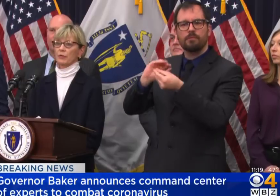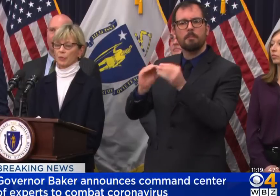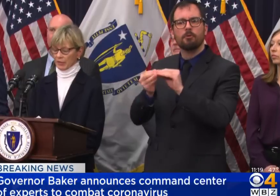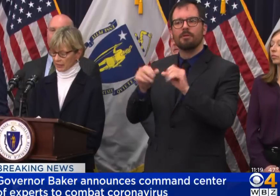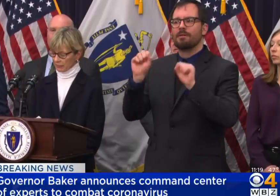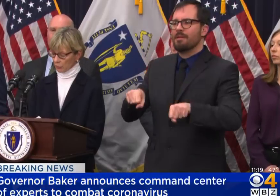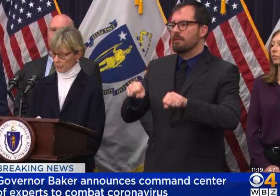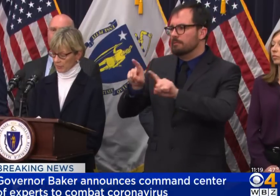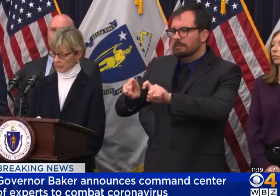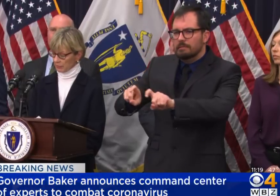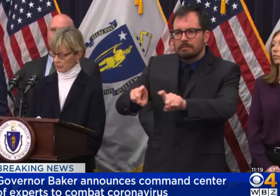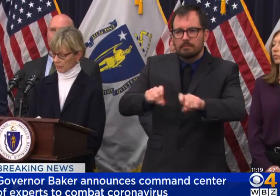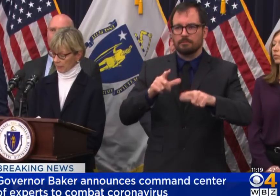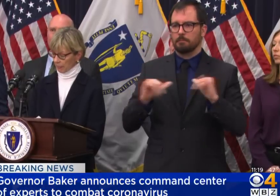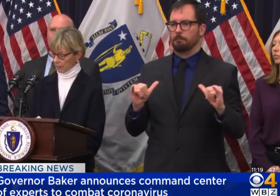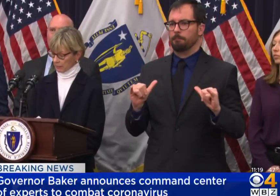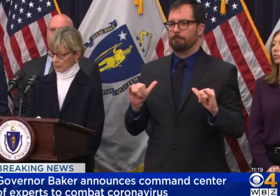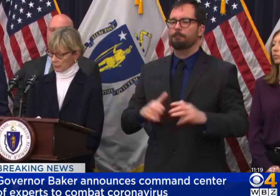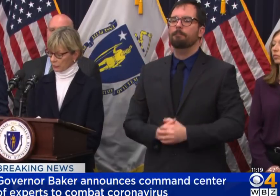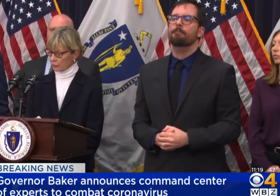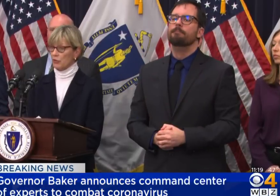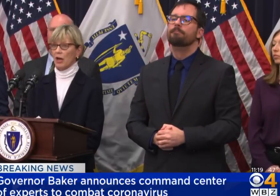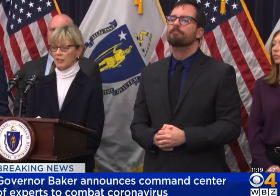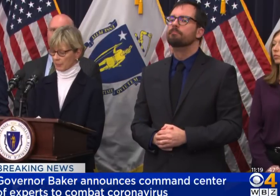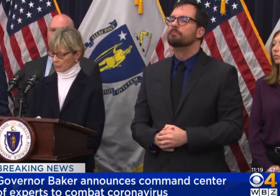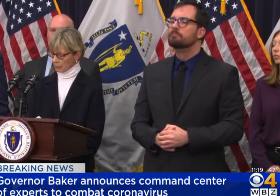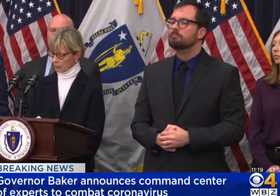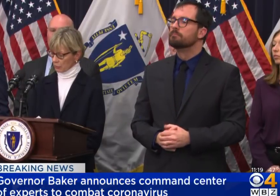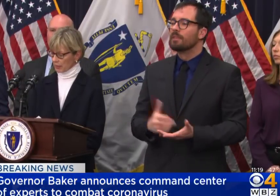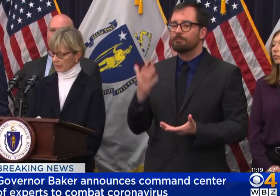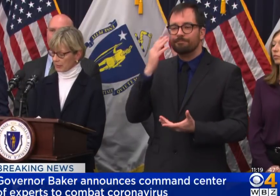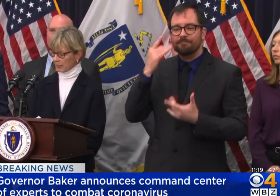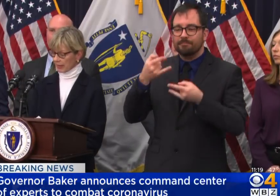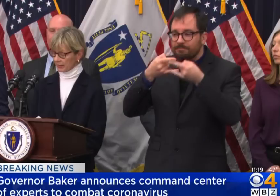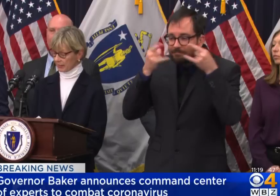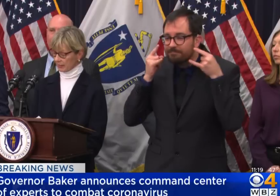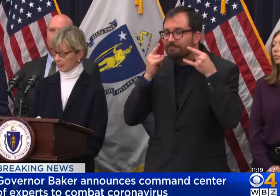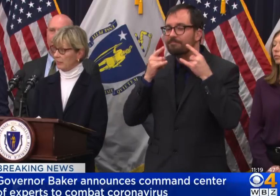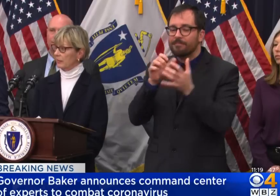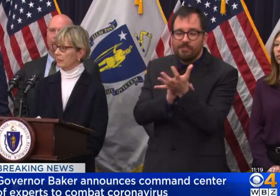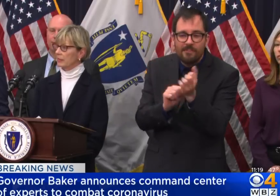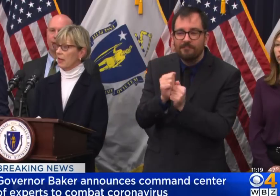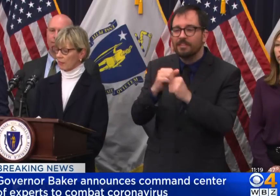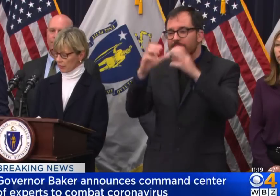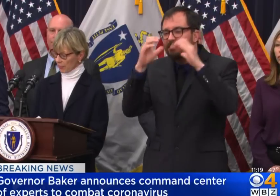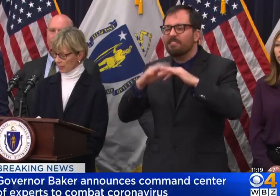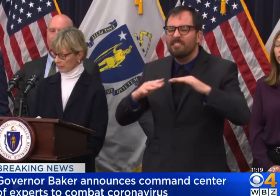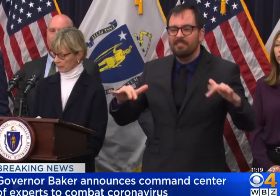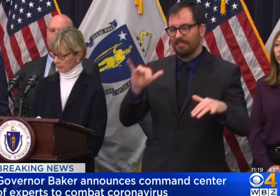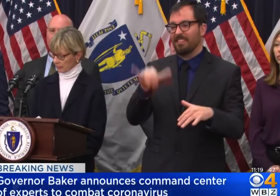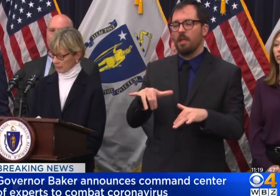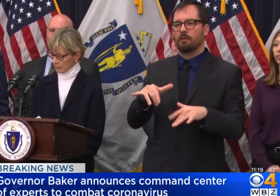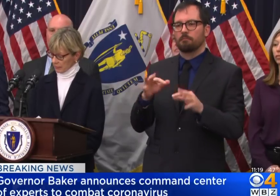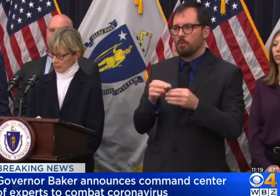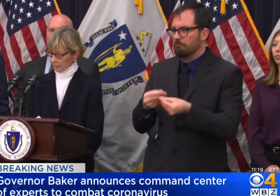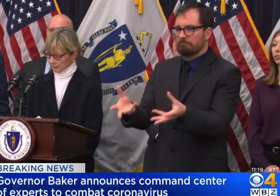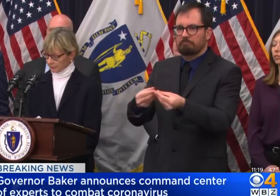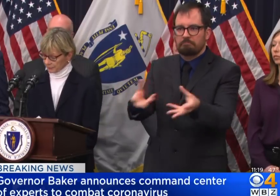PRIORITIES WILL INCLUDE EXPANDING THE CAPACITY AND DISTRIBUTION OF TESTING.